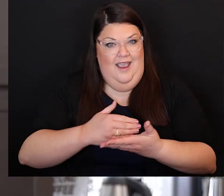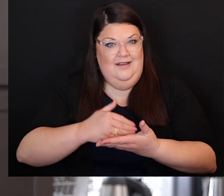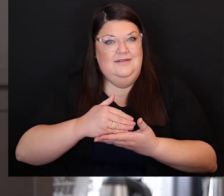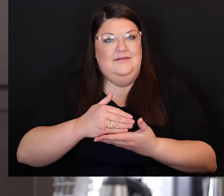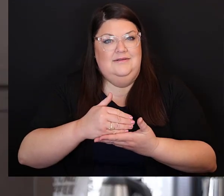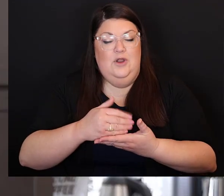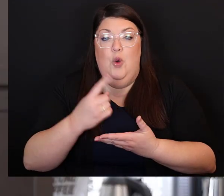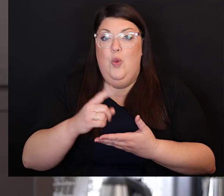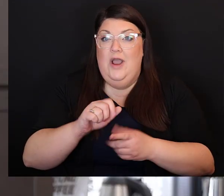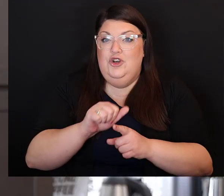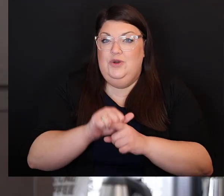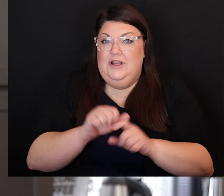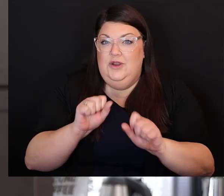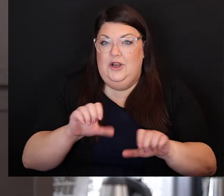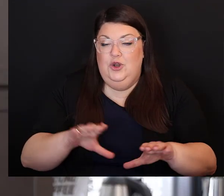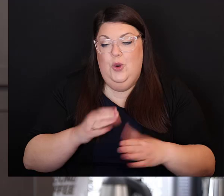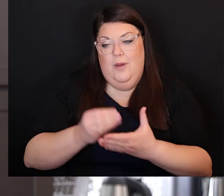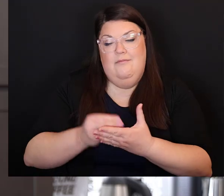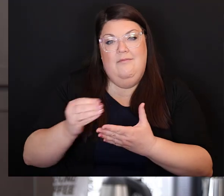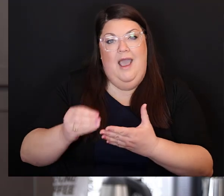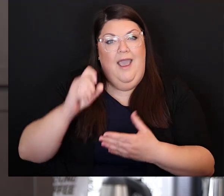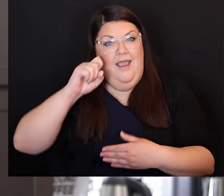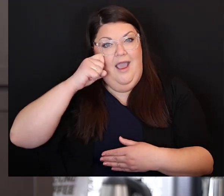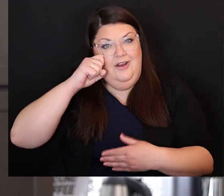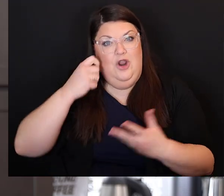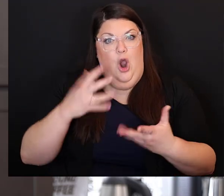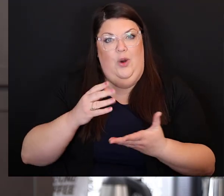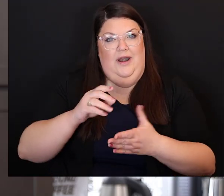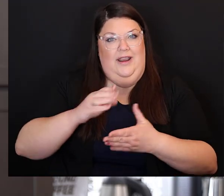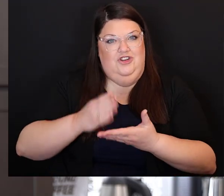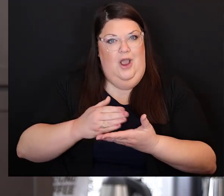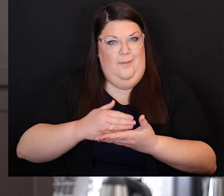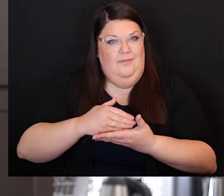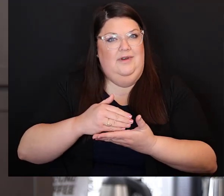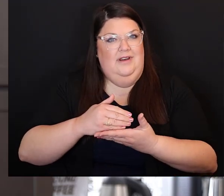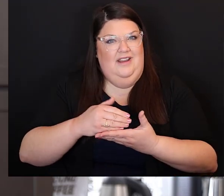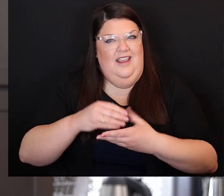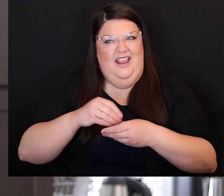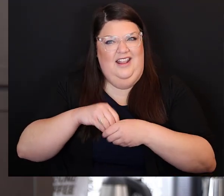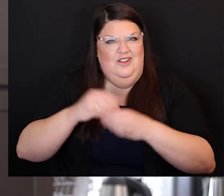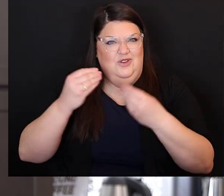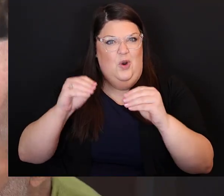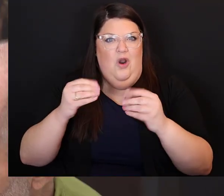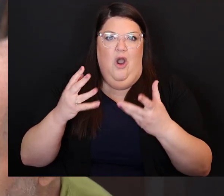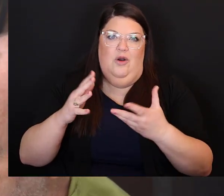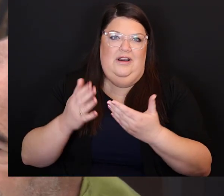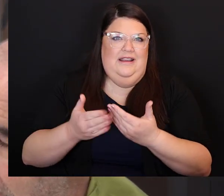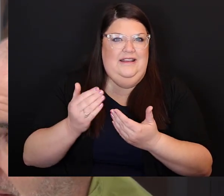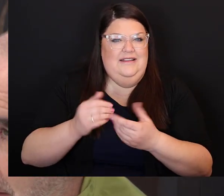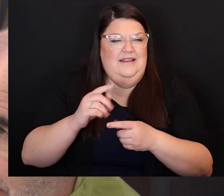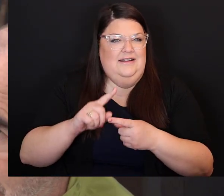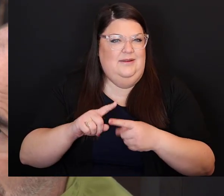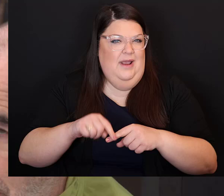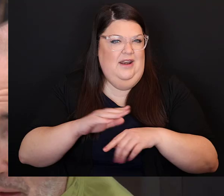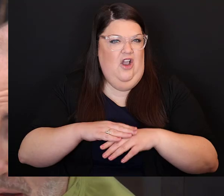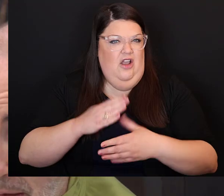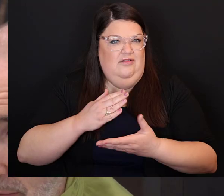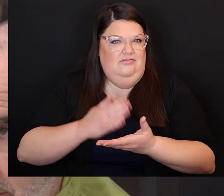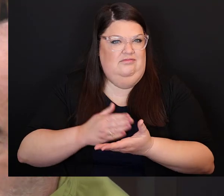is you can buy the already-chopped onions in the grocery store so it makes it easier on you, depending on your dexterity. I have a half a cup of Kalamata olives.